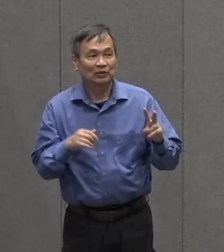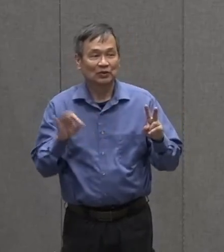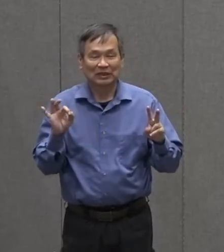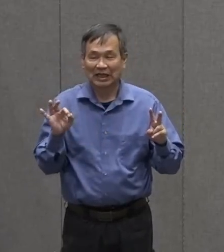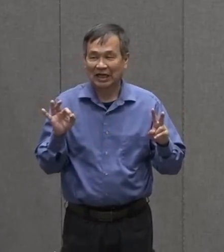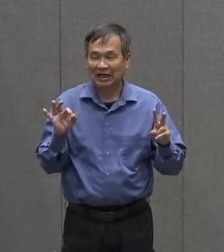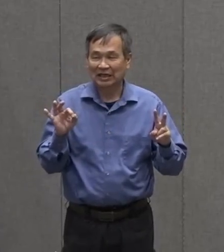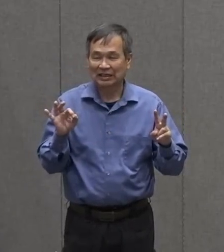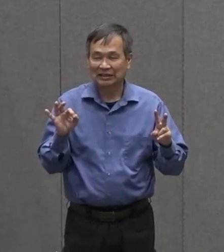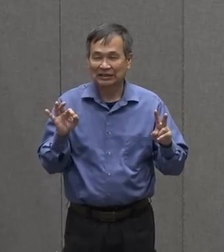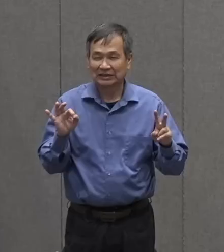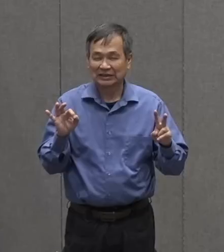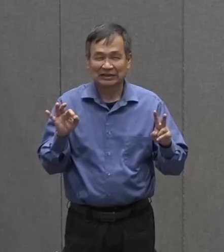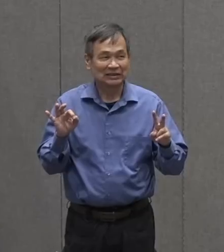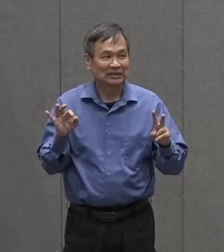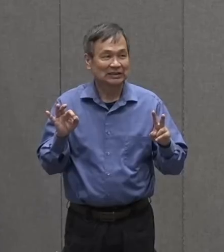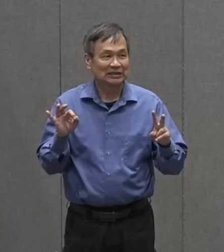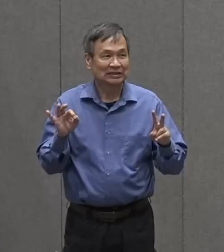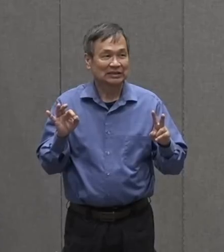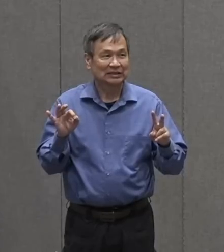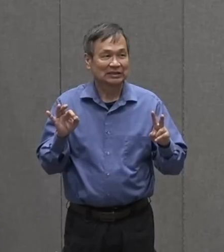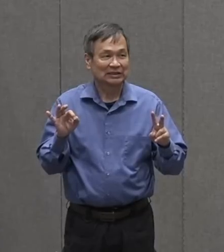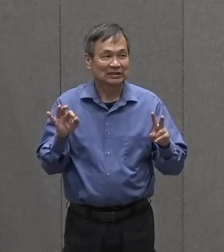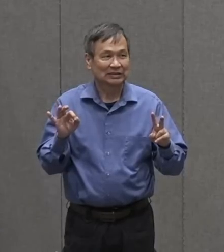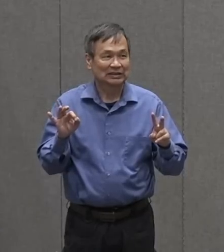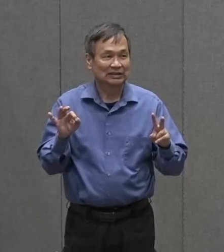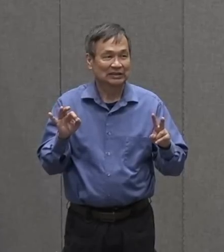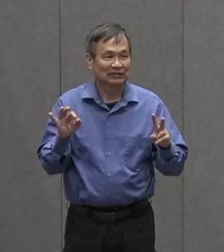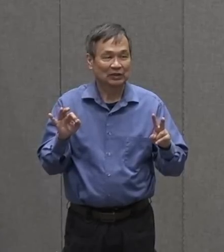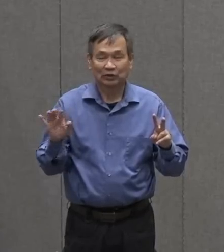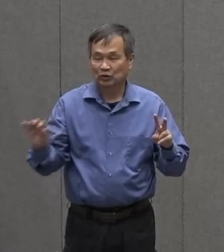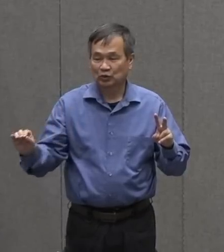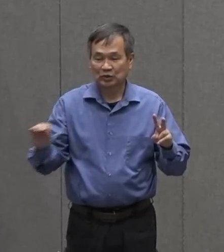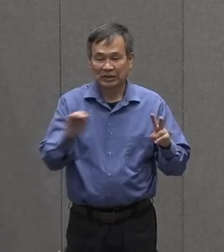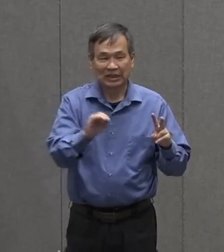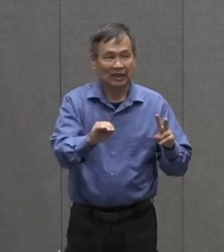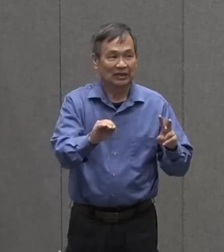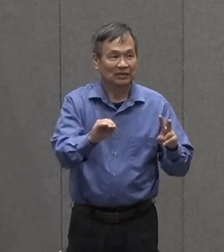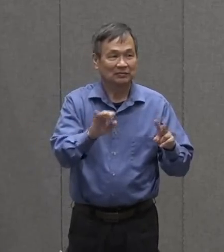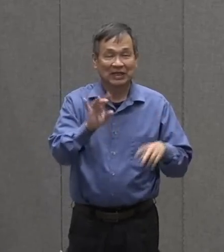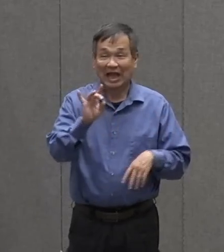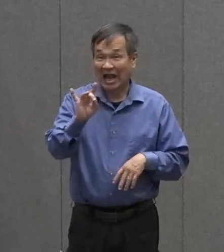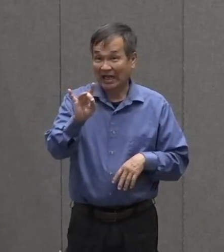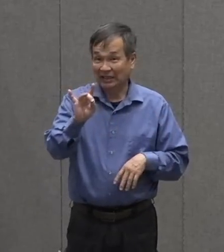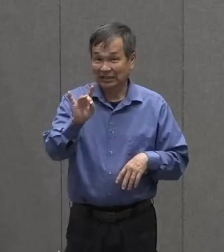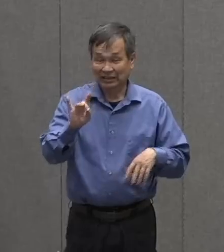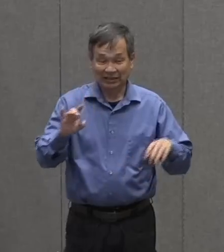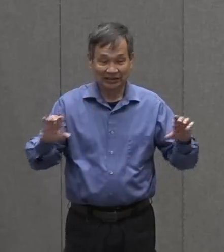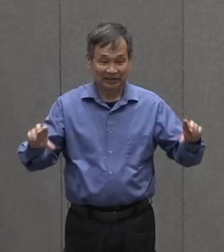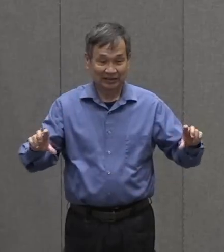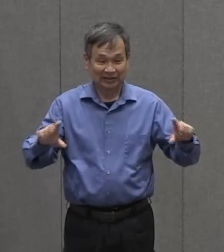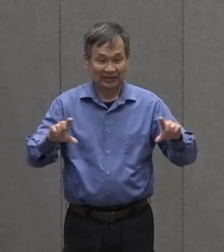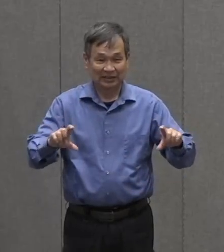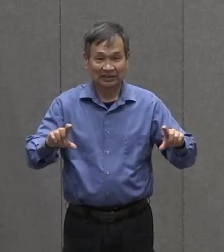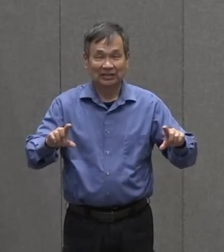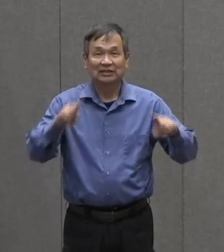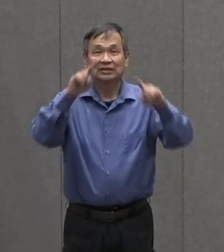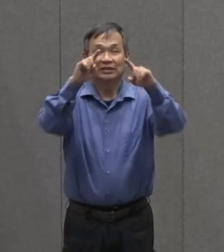What if I did two times eight? Let's see that. Then I could do 16.